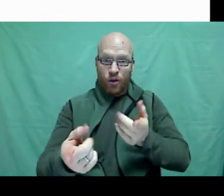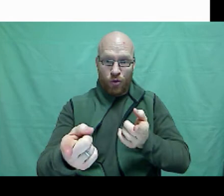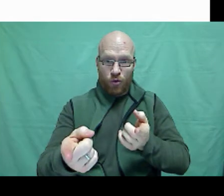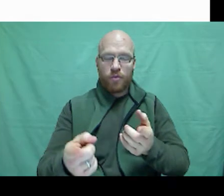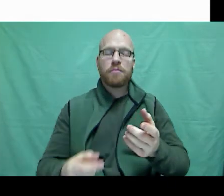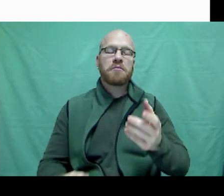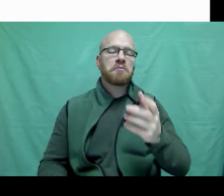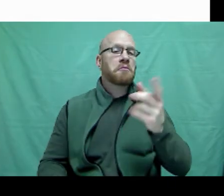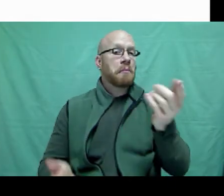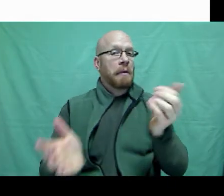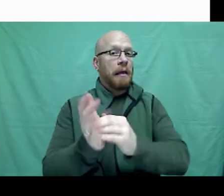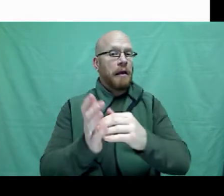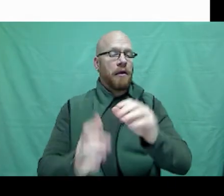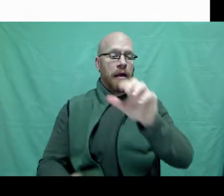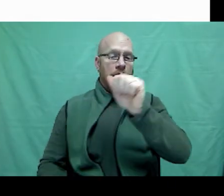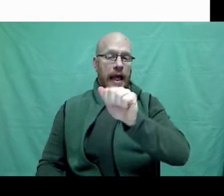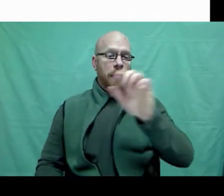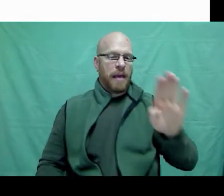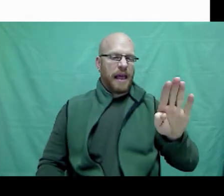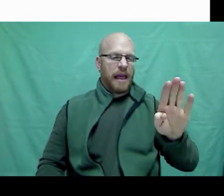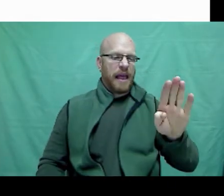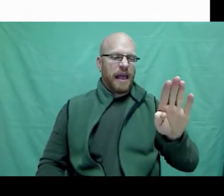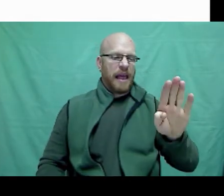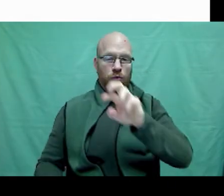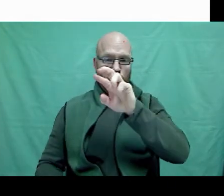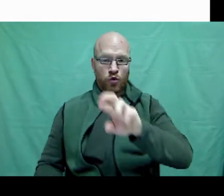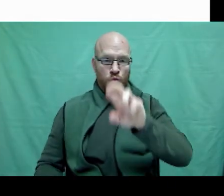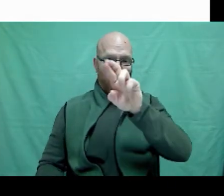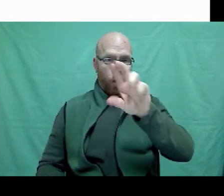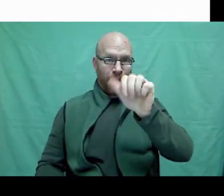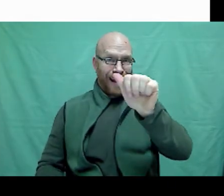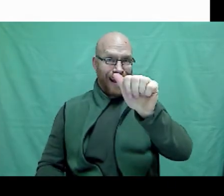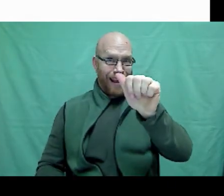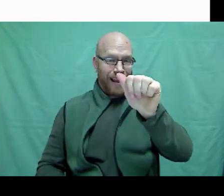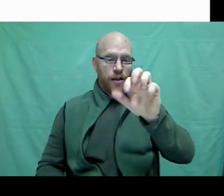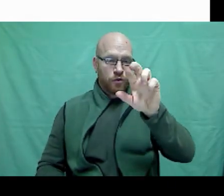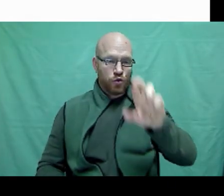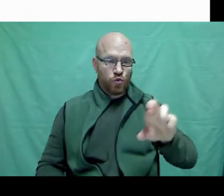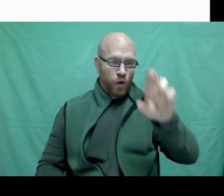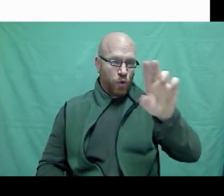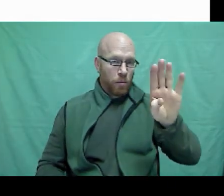Okay. Again, "a" and 'b" are real numbers, the square root